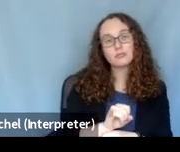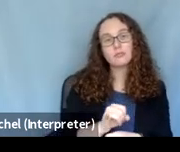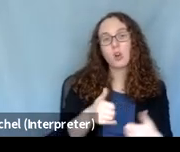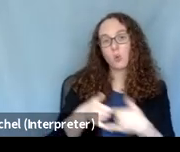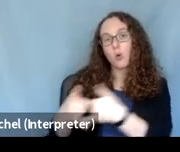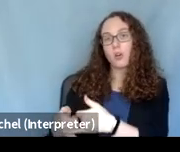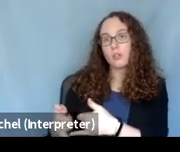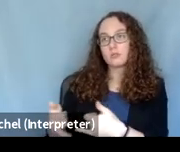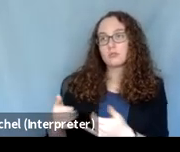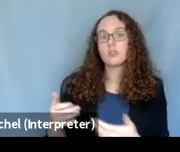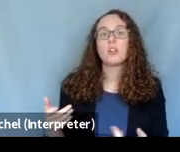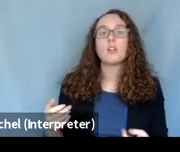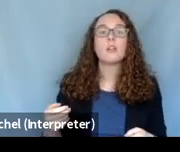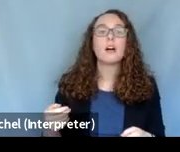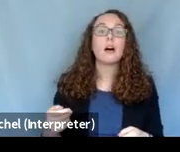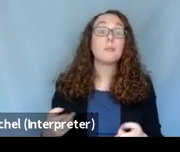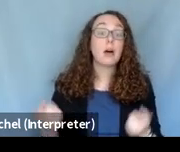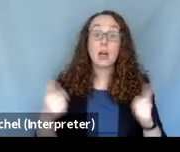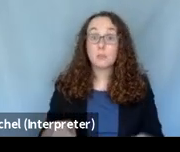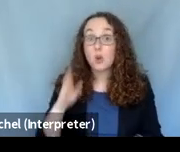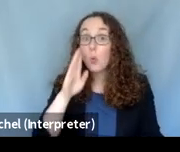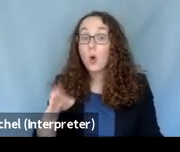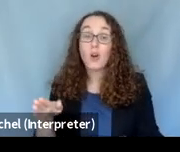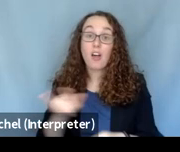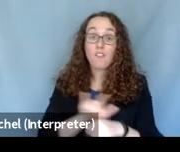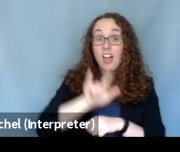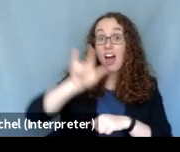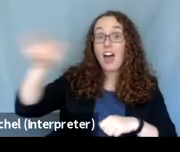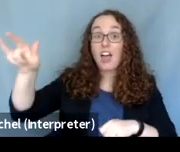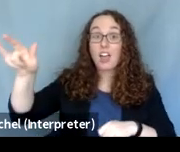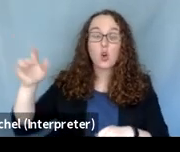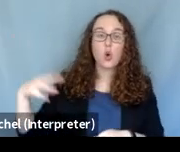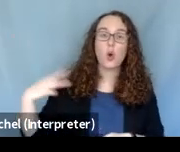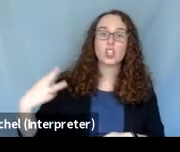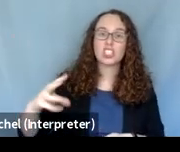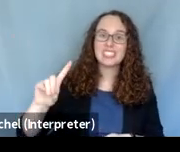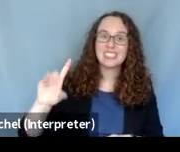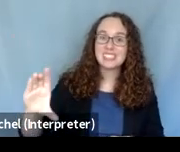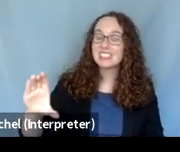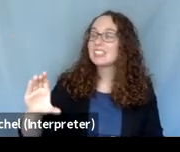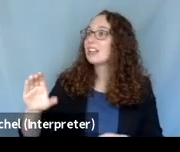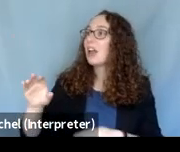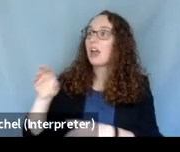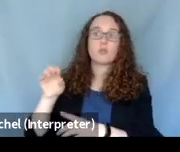will fly you to Washington, DC for three days and they would do orientation. They'll listen to very well-known